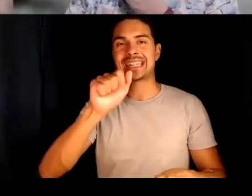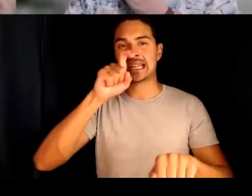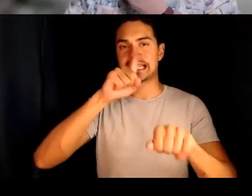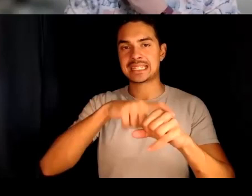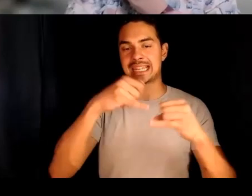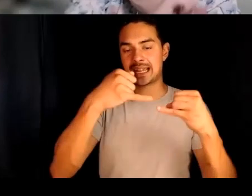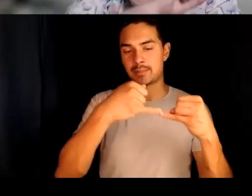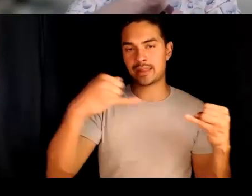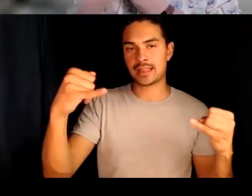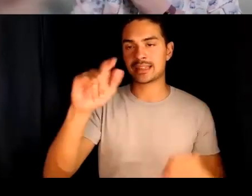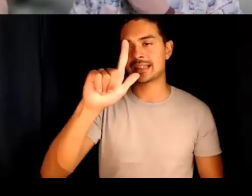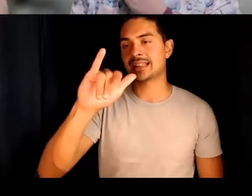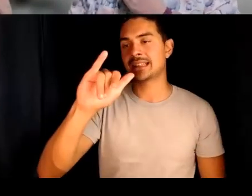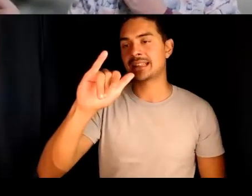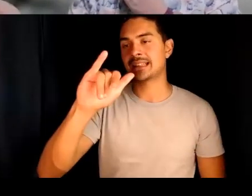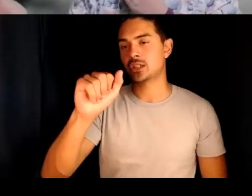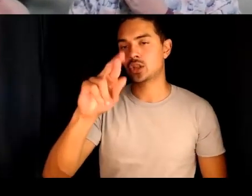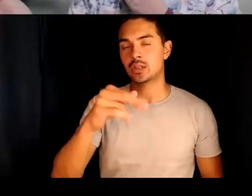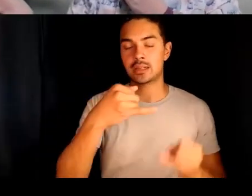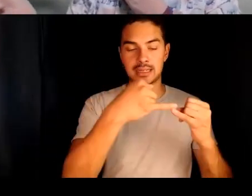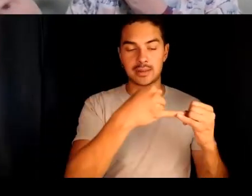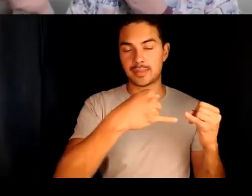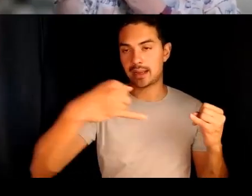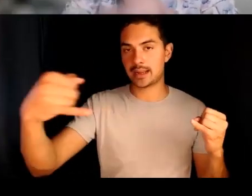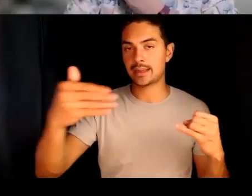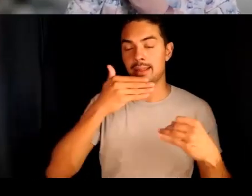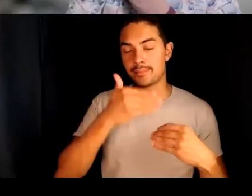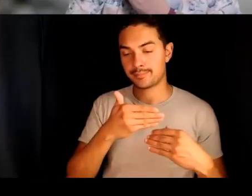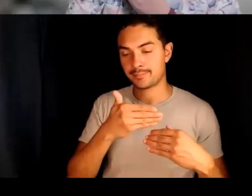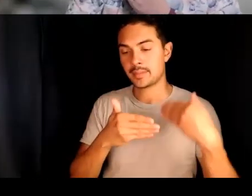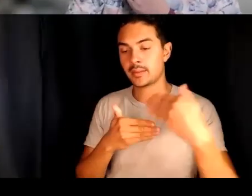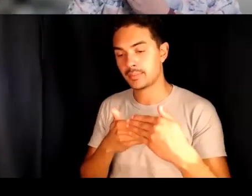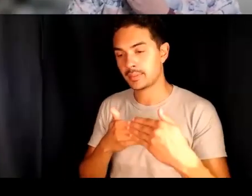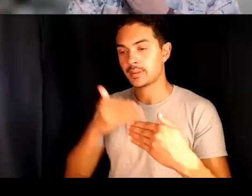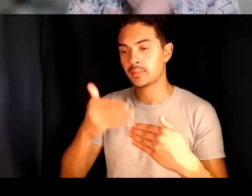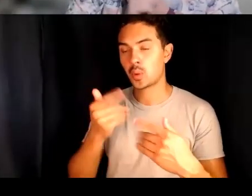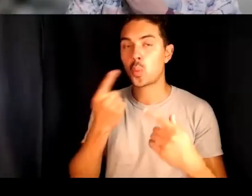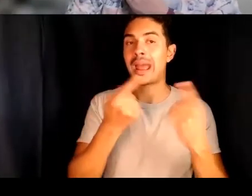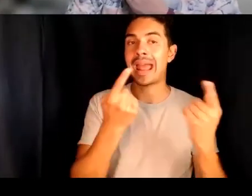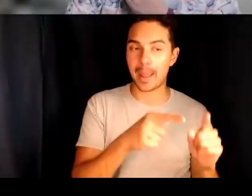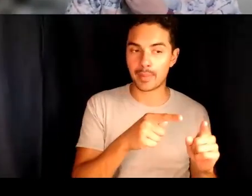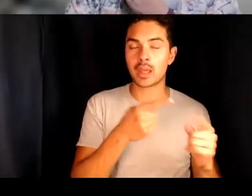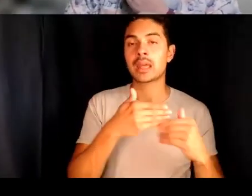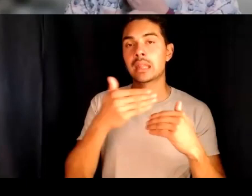a crime that happened or violence that happened and it can be hard for a survivor to give that.